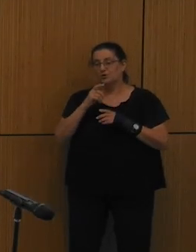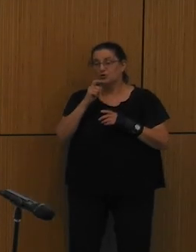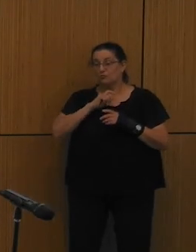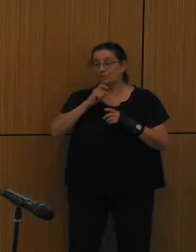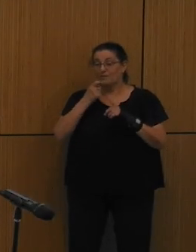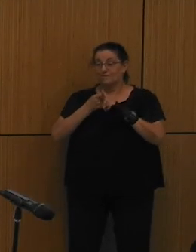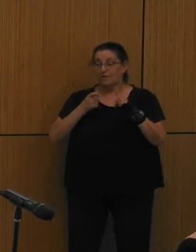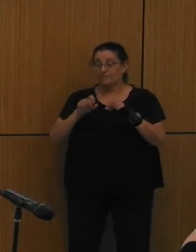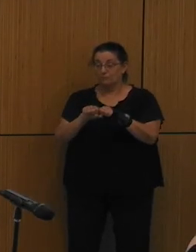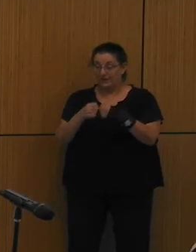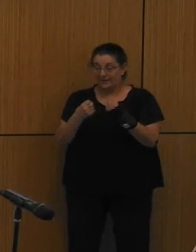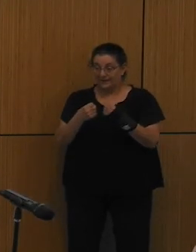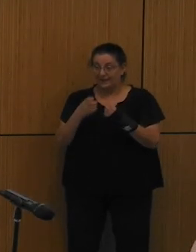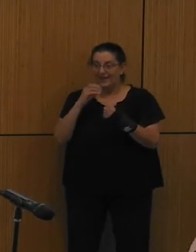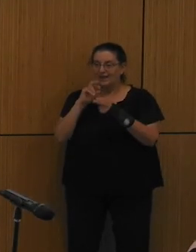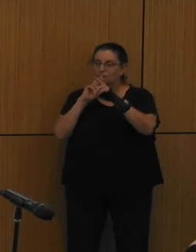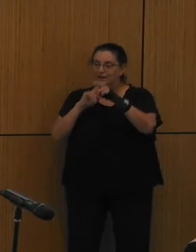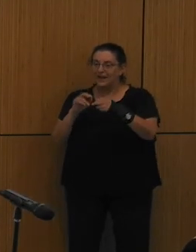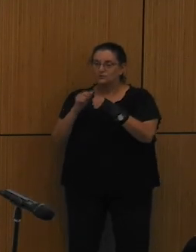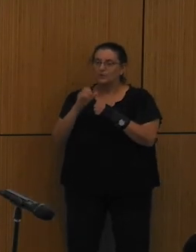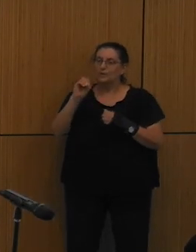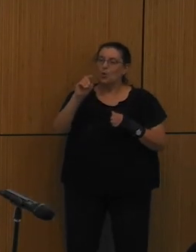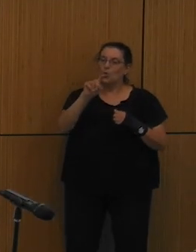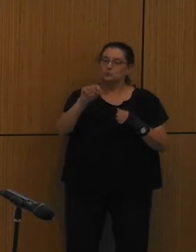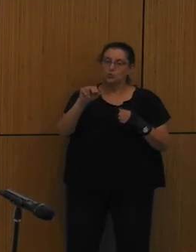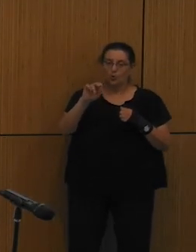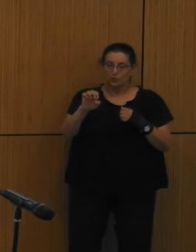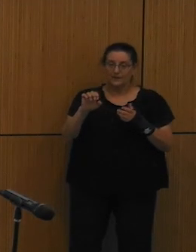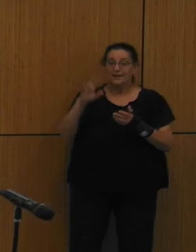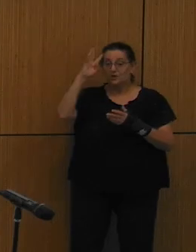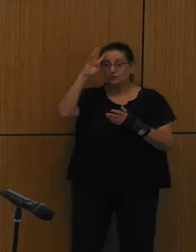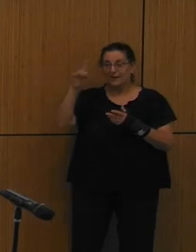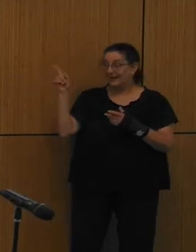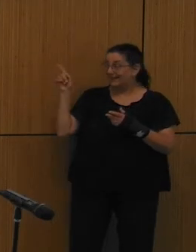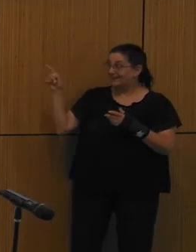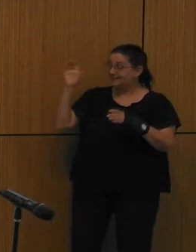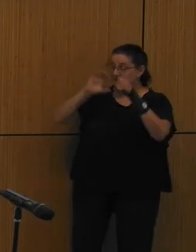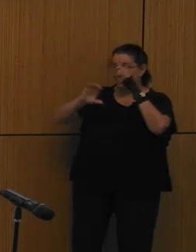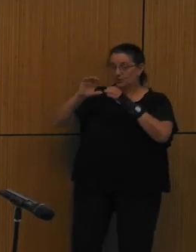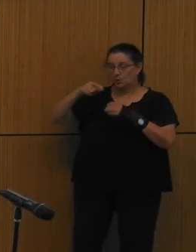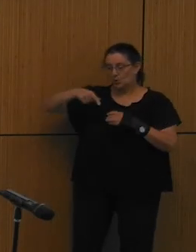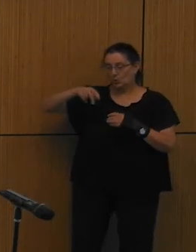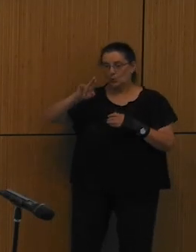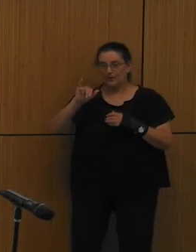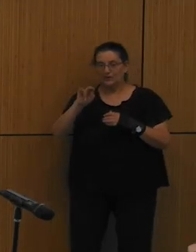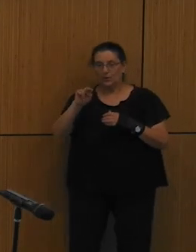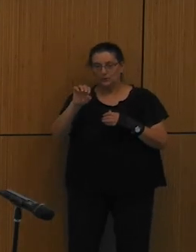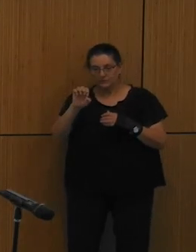It reacts with ozone. And when it reacts with ozone, it creates this chemical here, this this quinone and that quinone is super toxic.